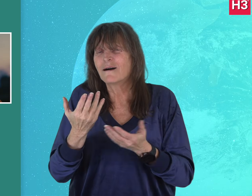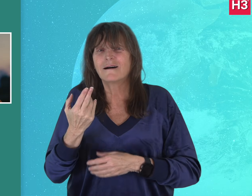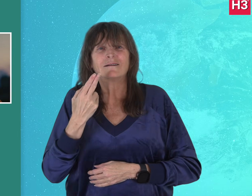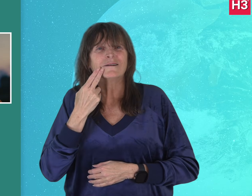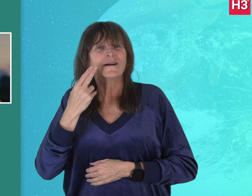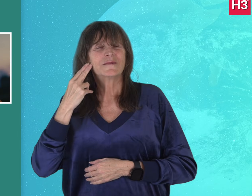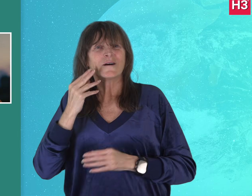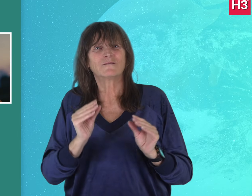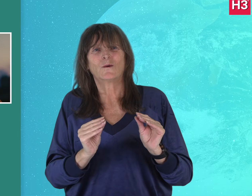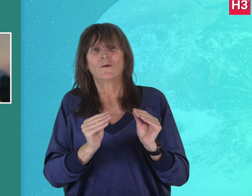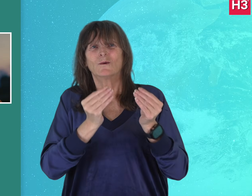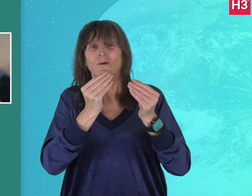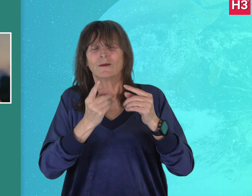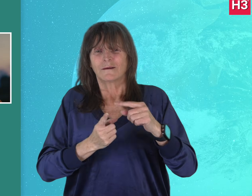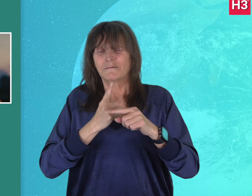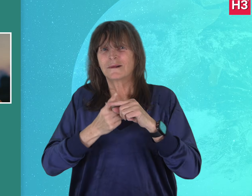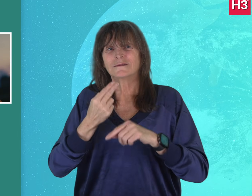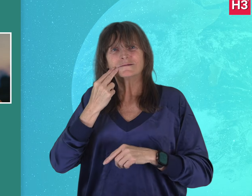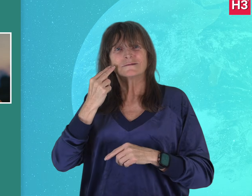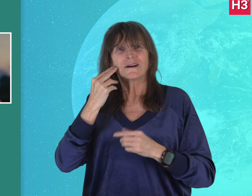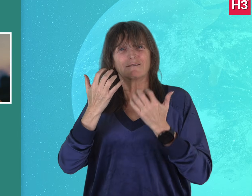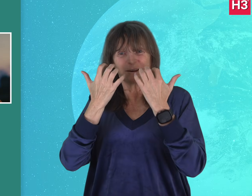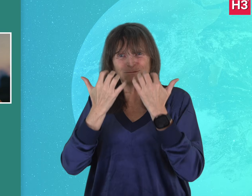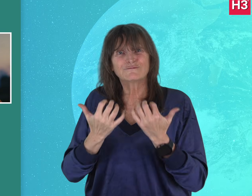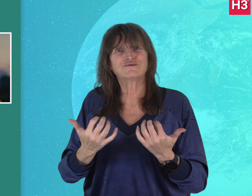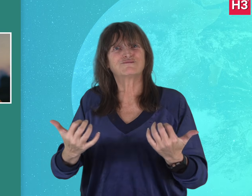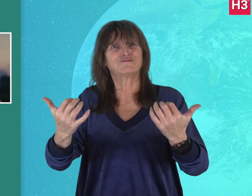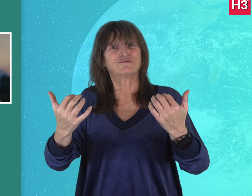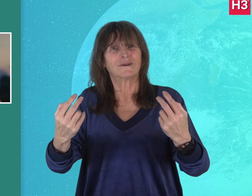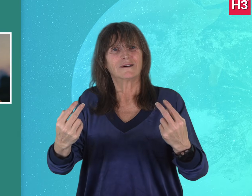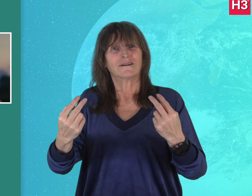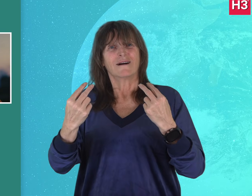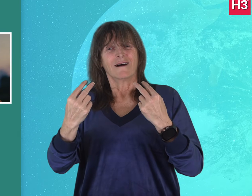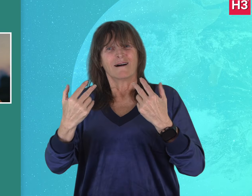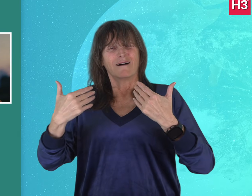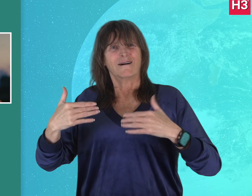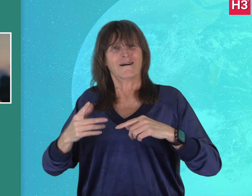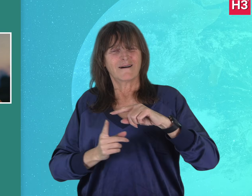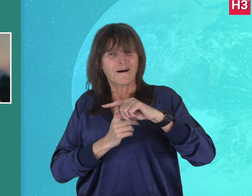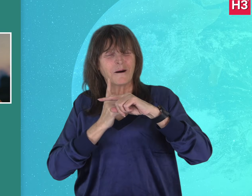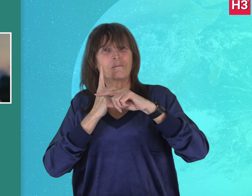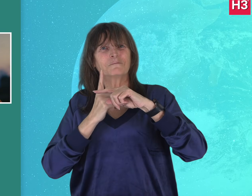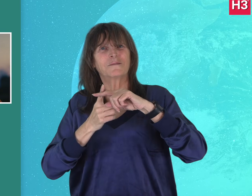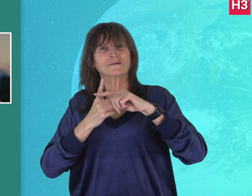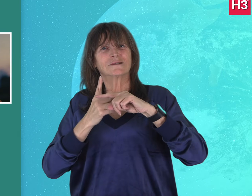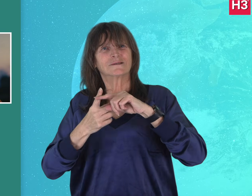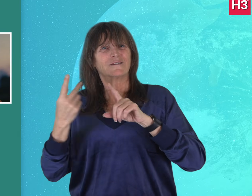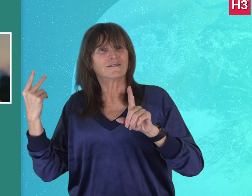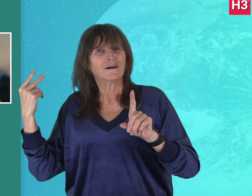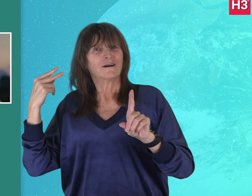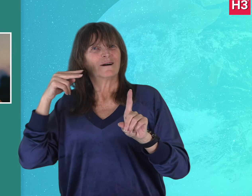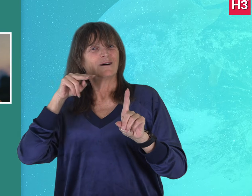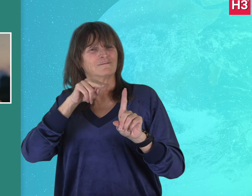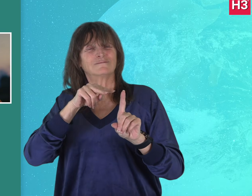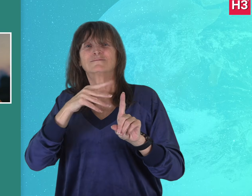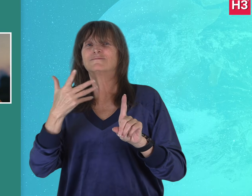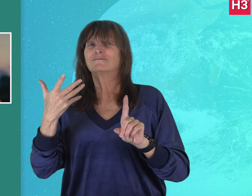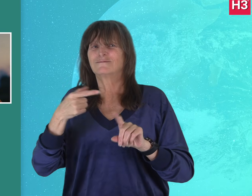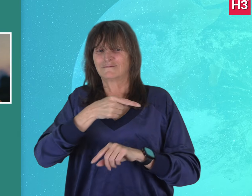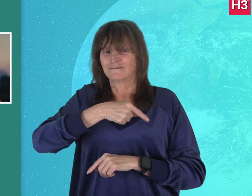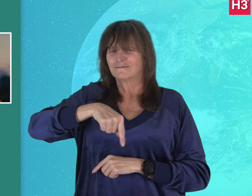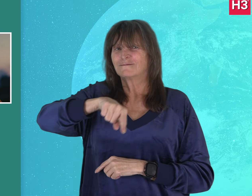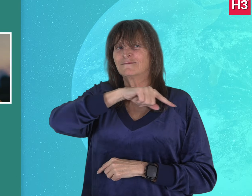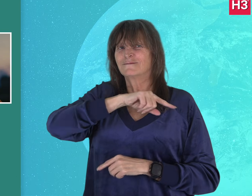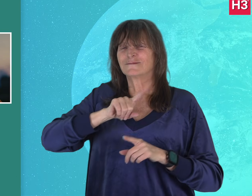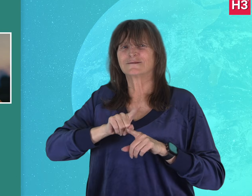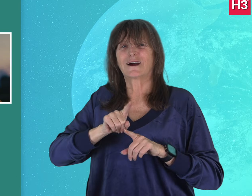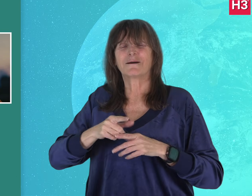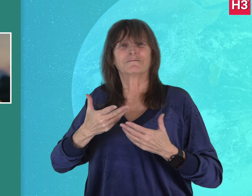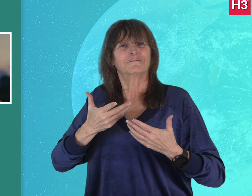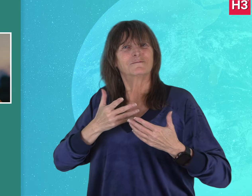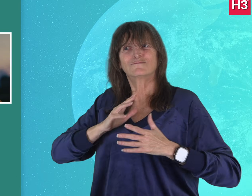They also give Deaf youth and Deaf audiences positive representation